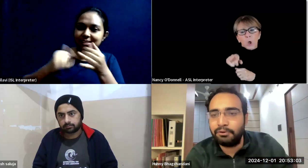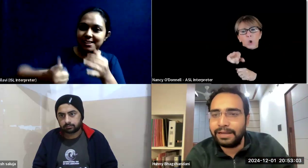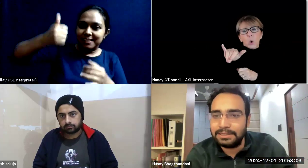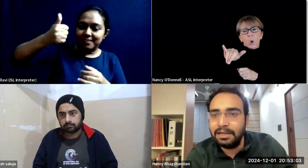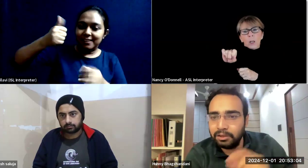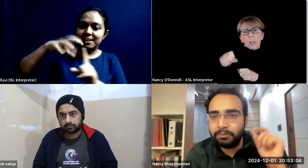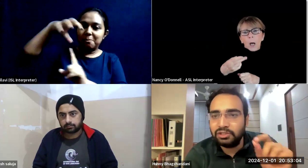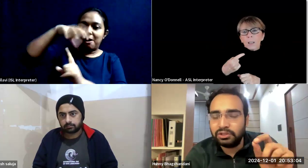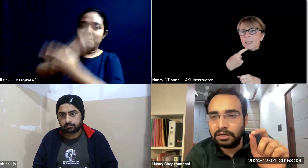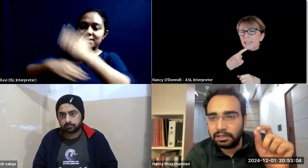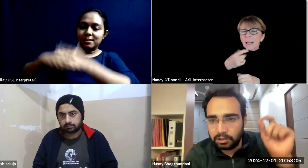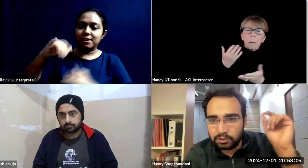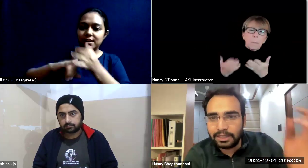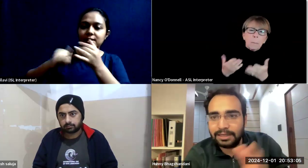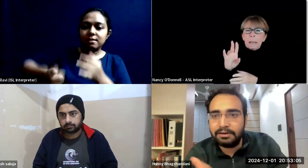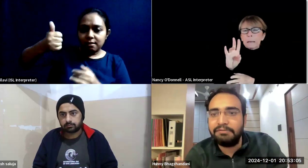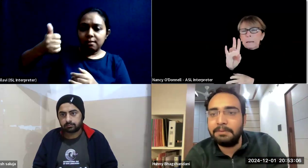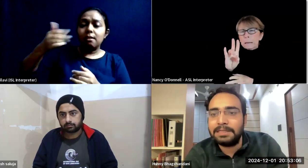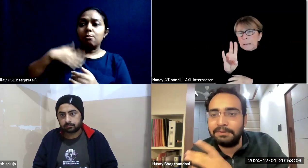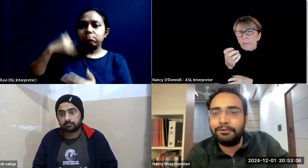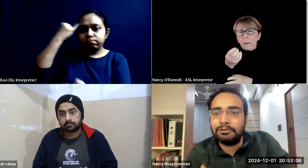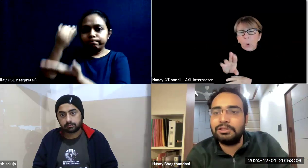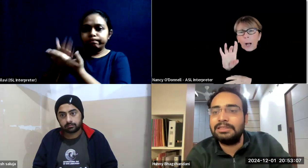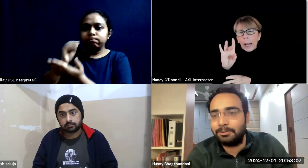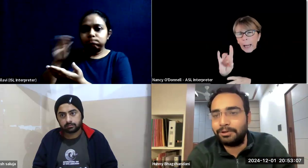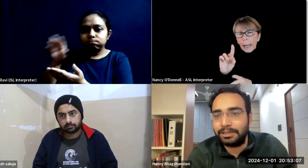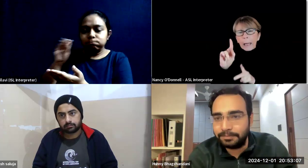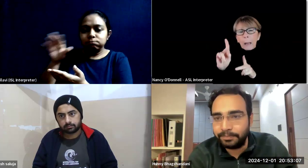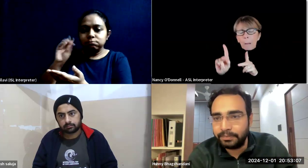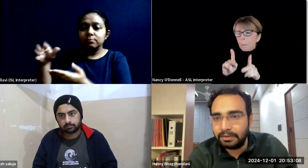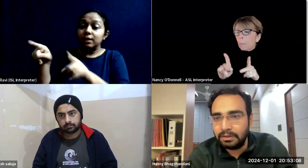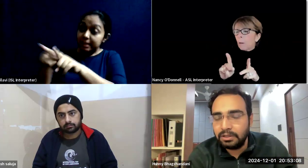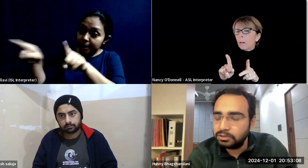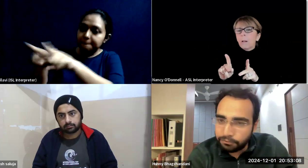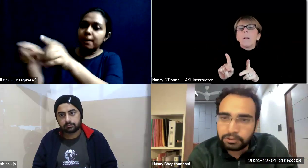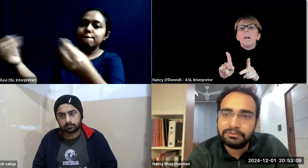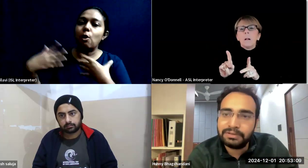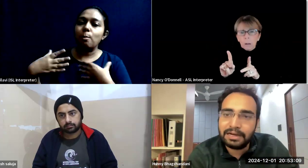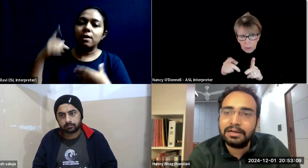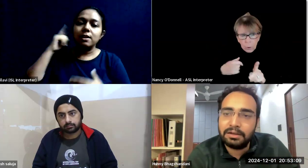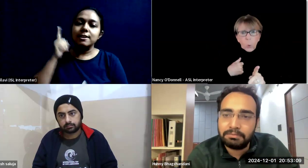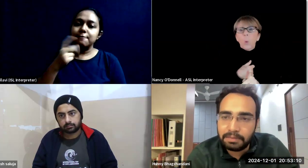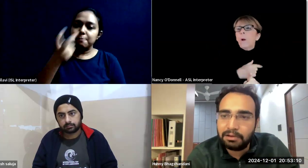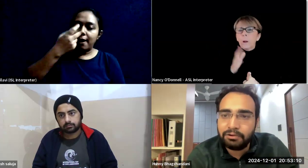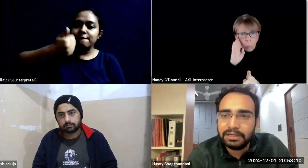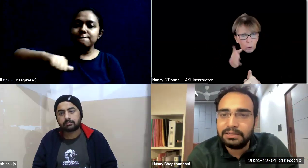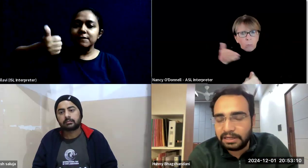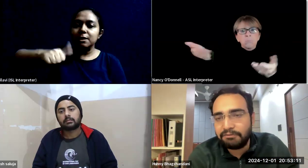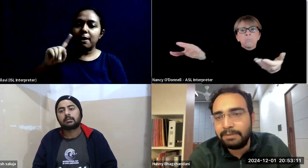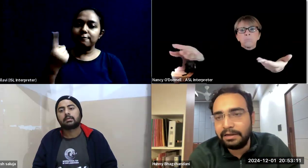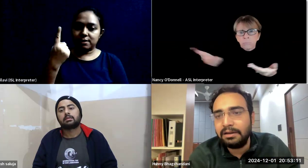You take their feedbacks before launching this product. So, of course, we are including deaf blind